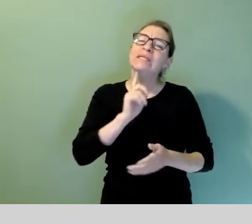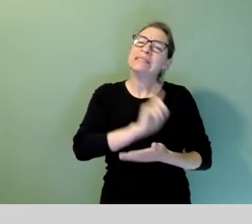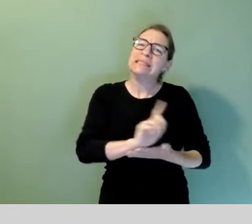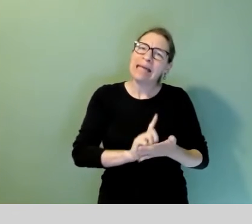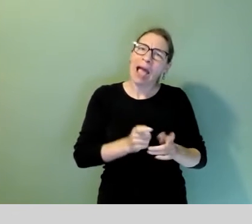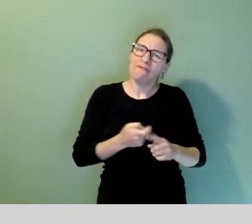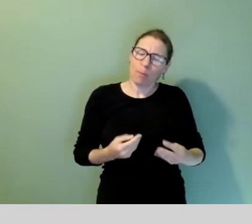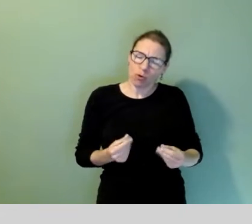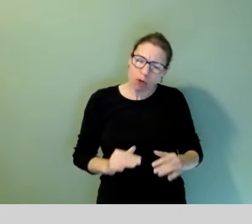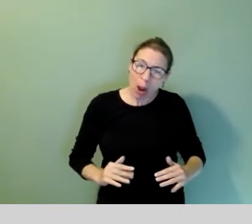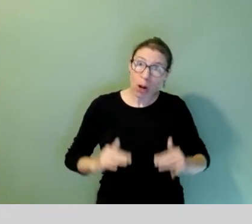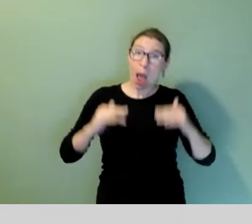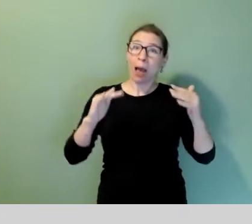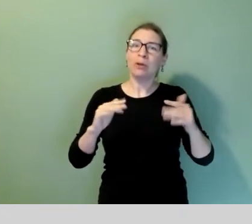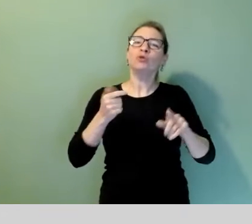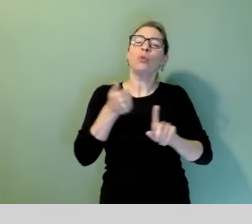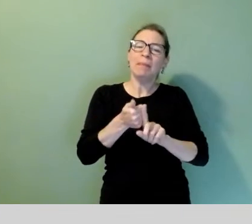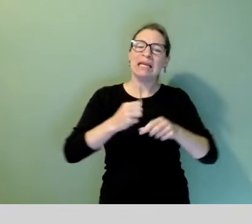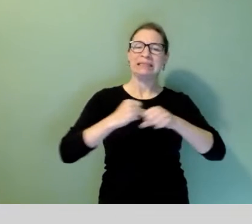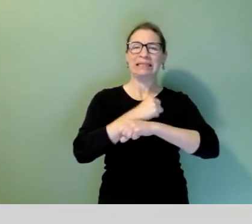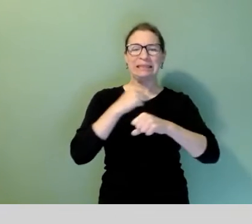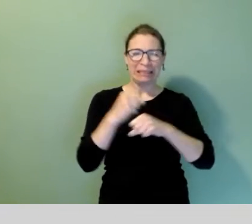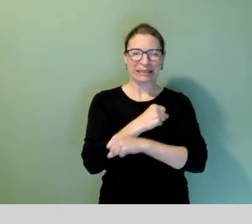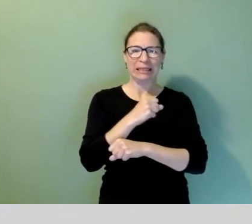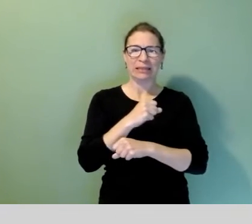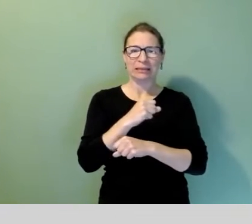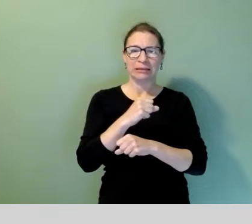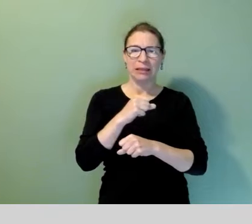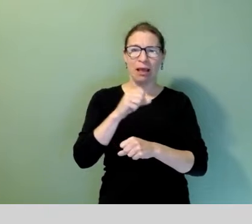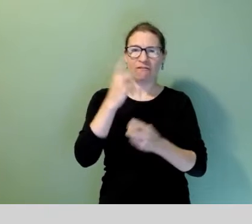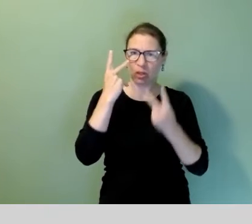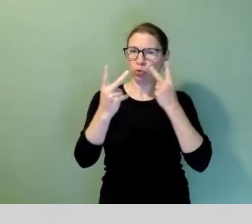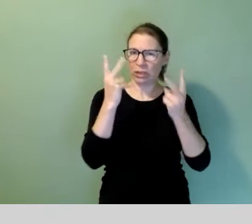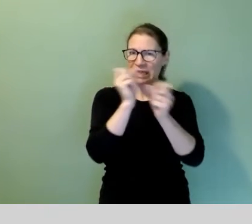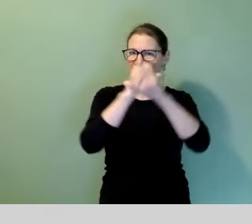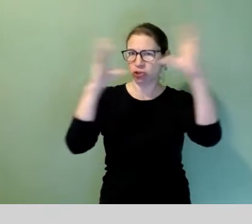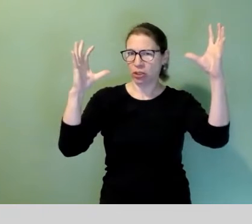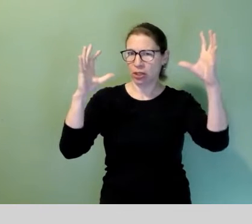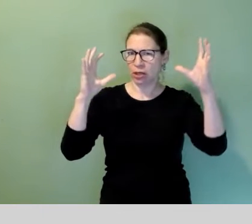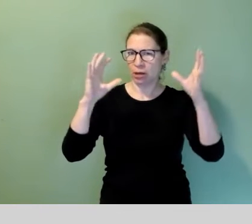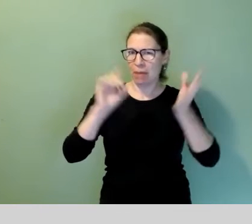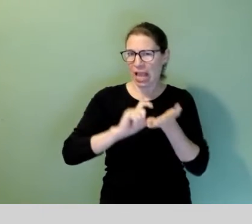to be a statistics visualization package or a statistical visualization package.